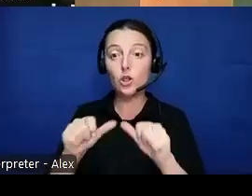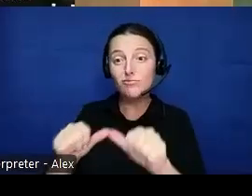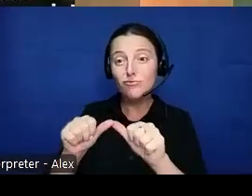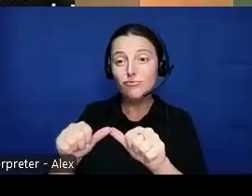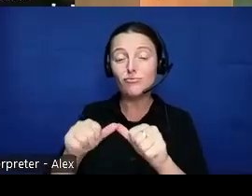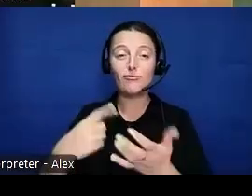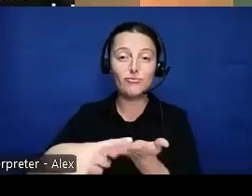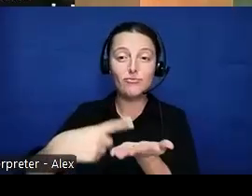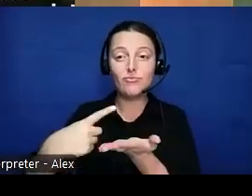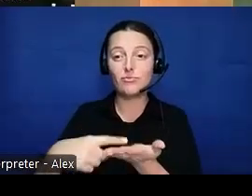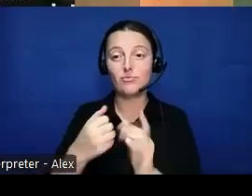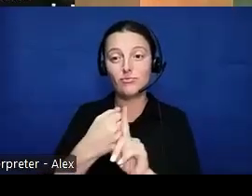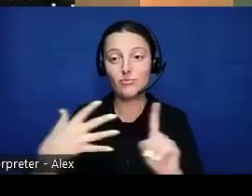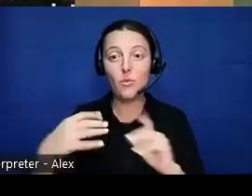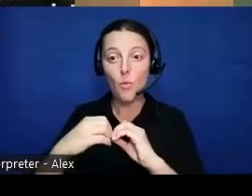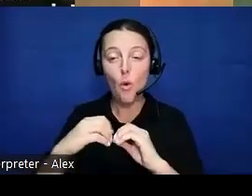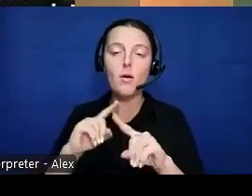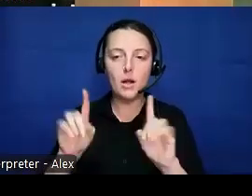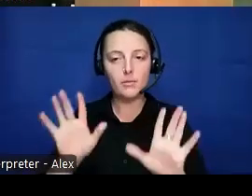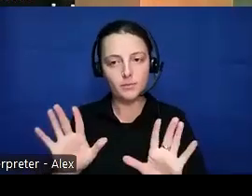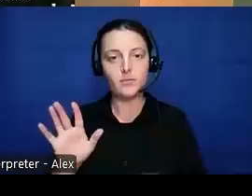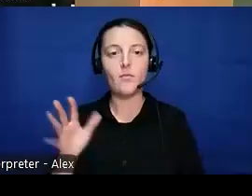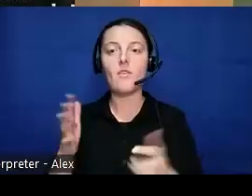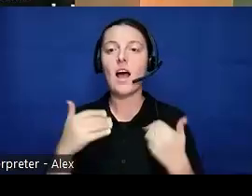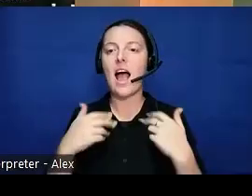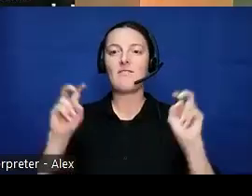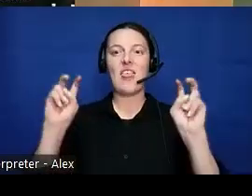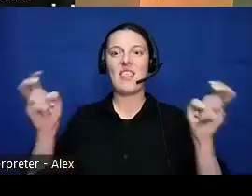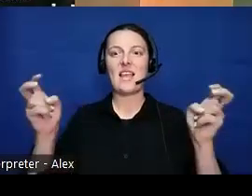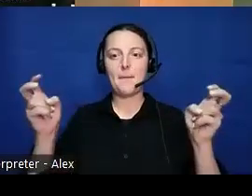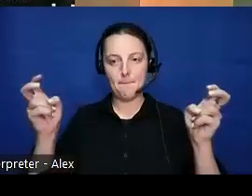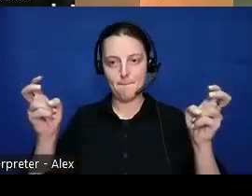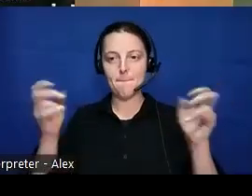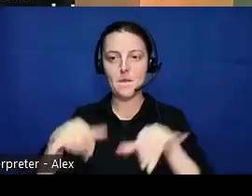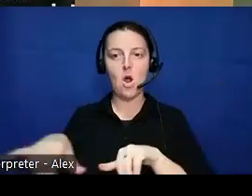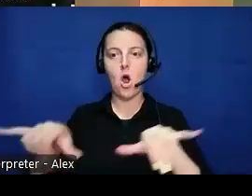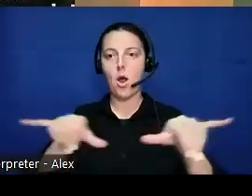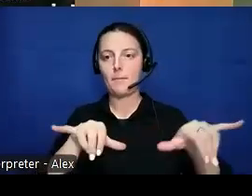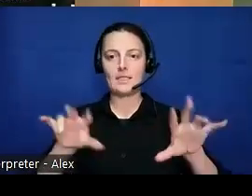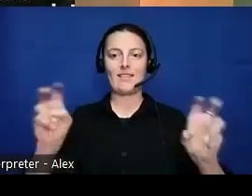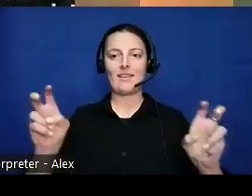but there's a theme that I'm going to let you in on here, which is that although patients